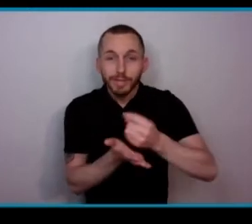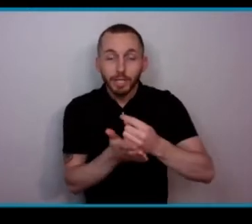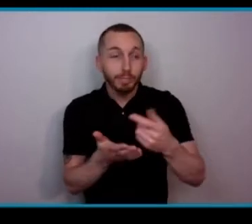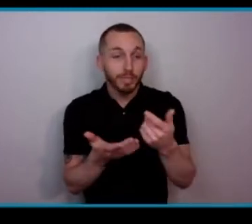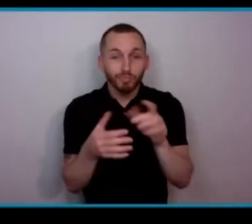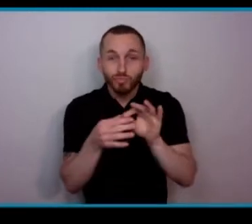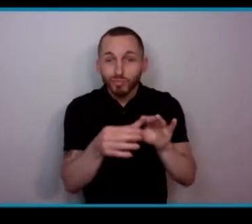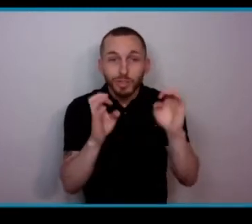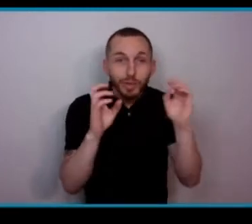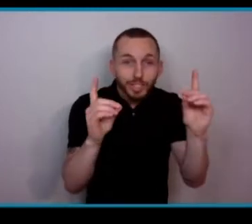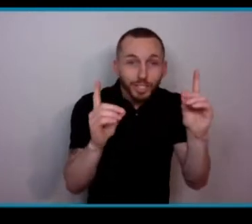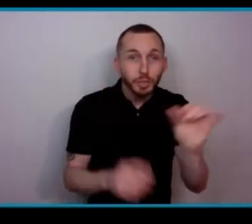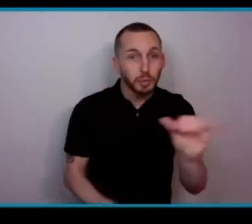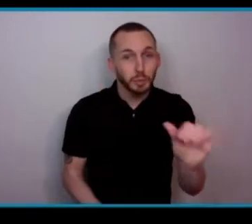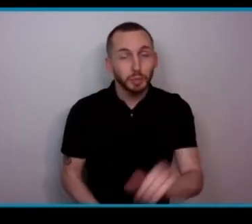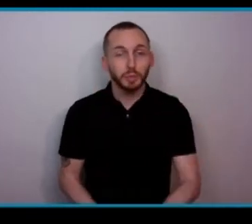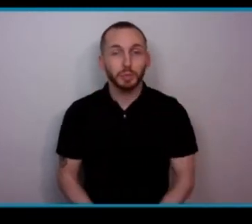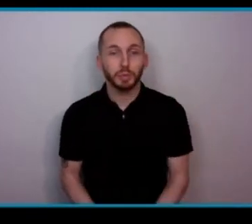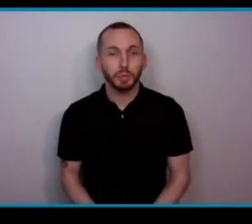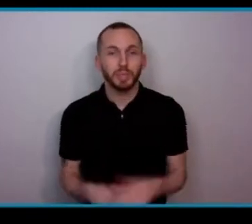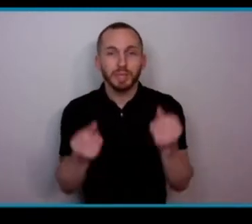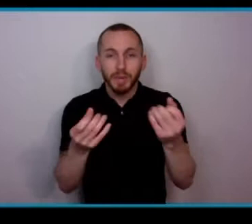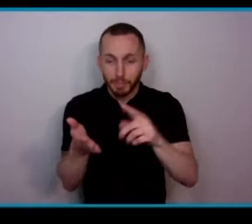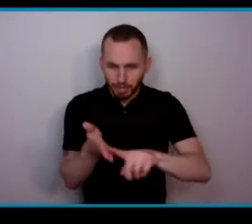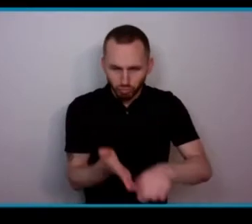Many of these studies have been supported by the research awards program that my office